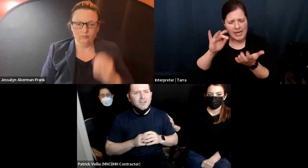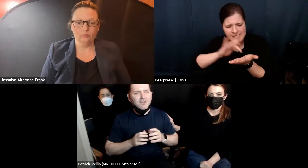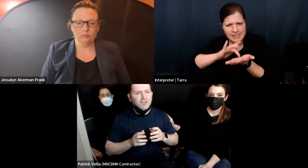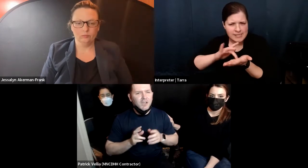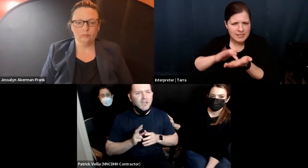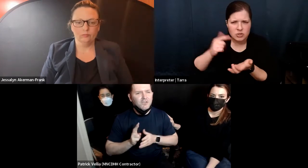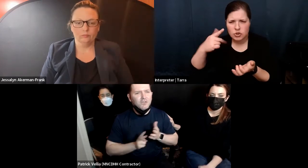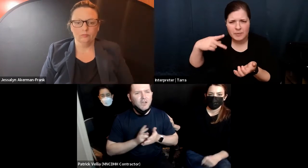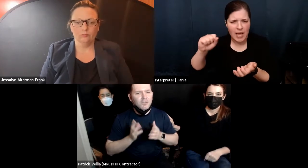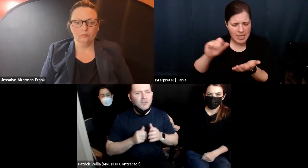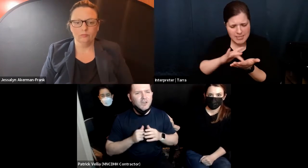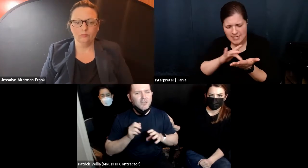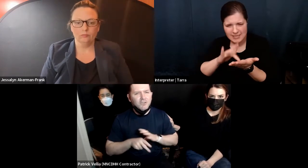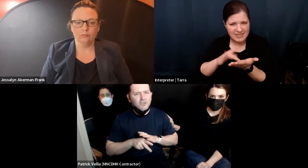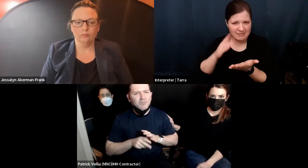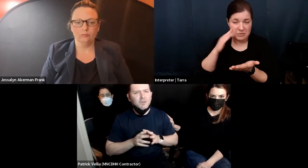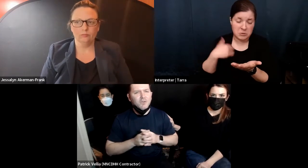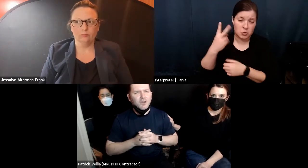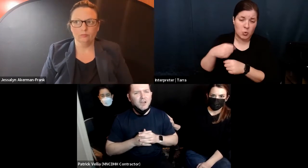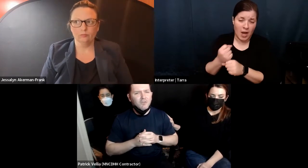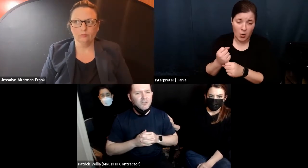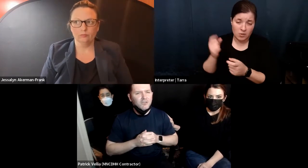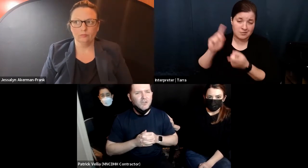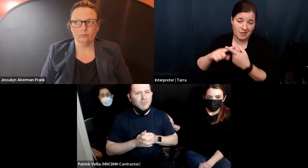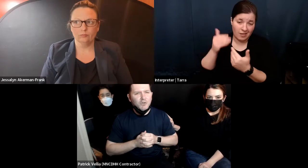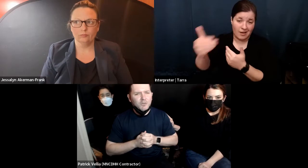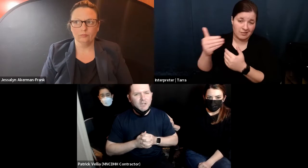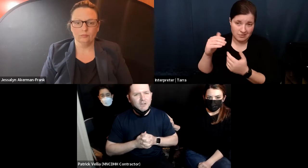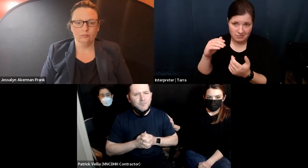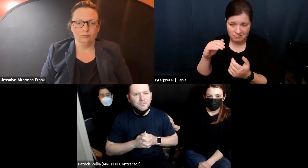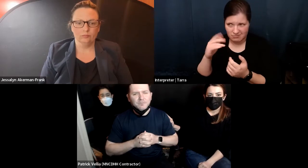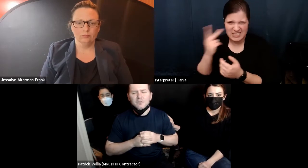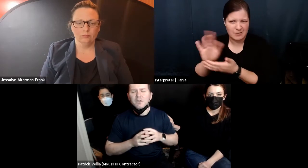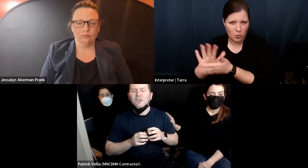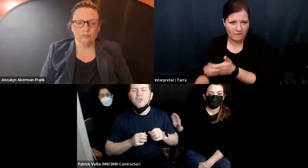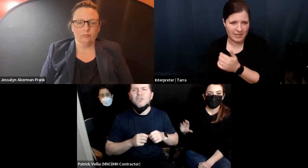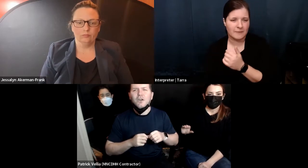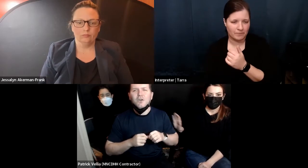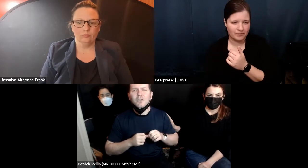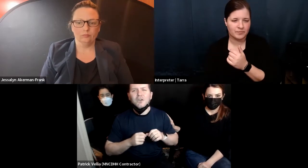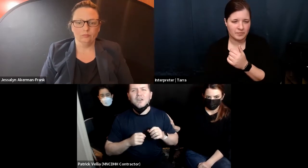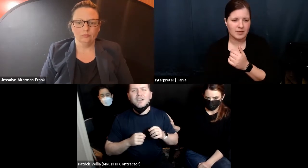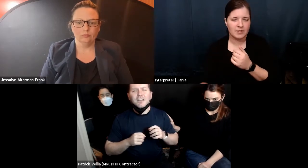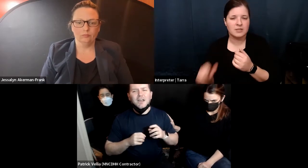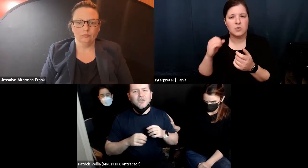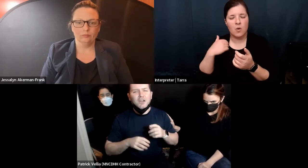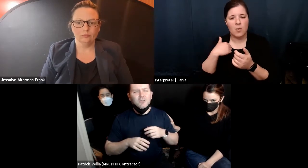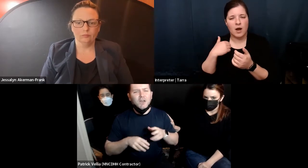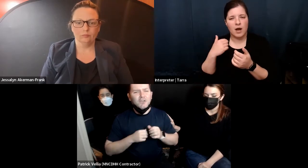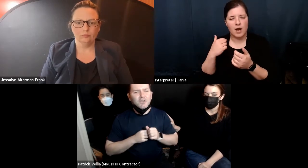For example, the massage envy was actually across the street and a few years ago, I went to Raleigh and I